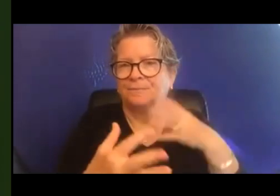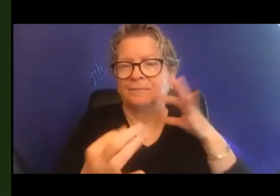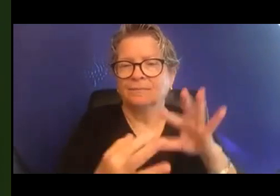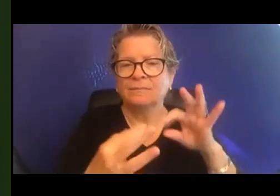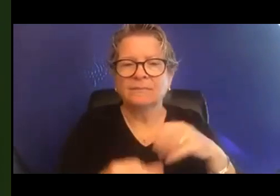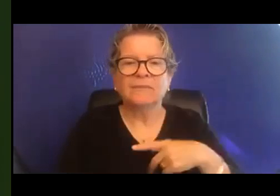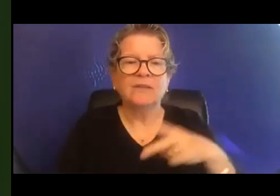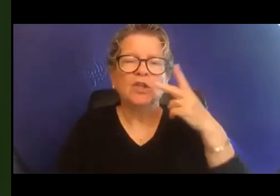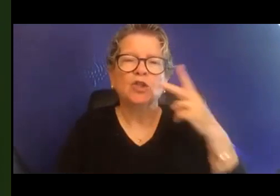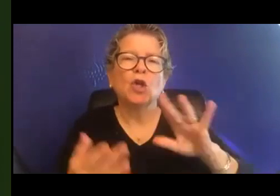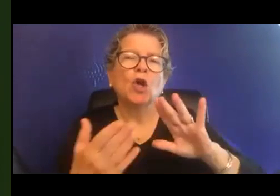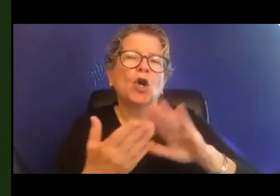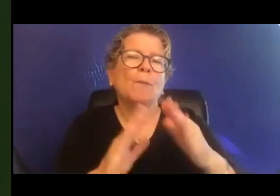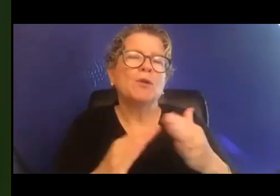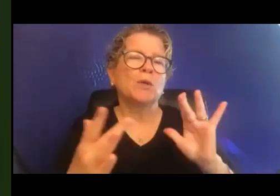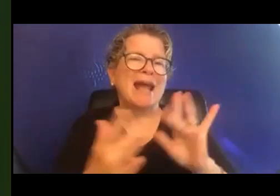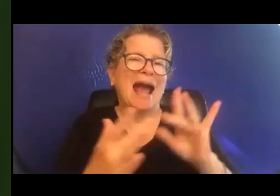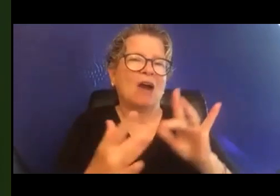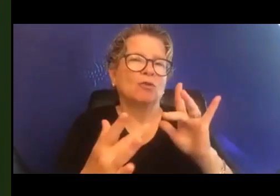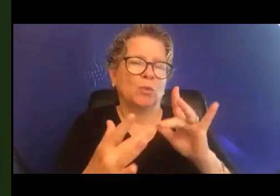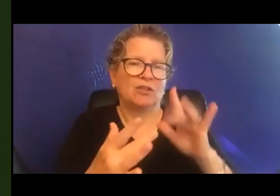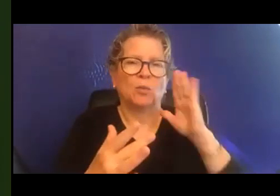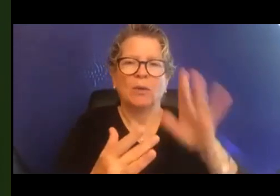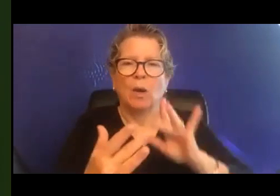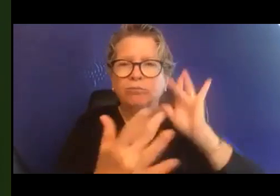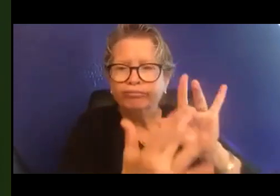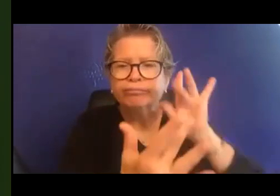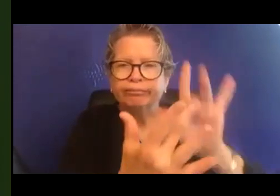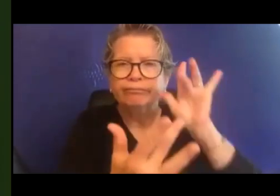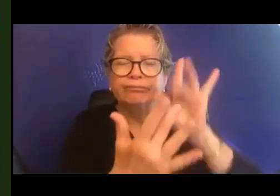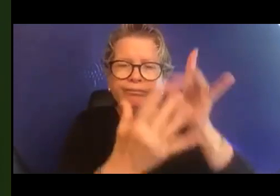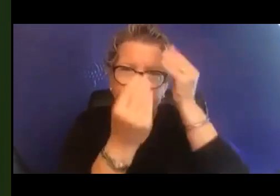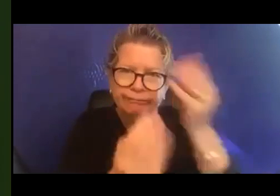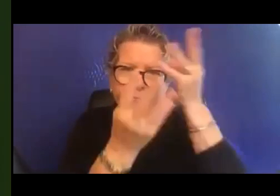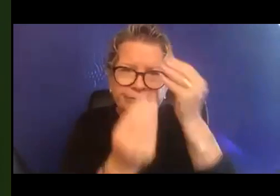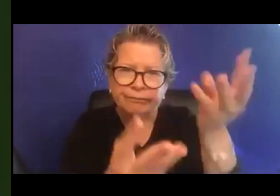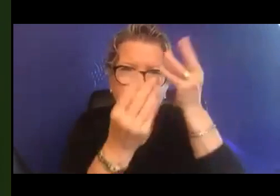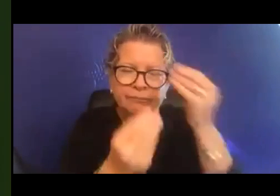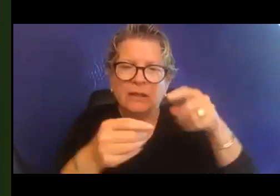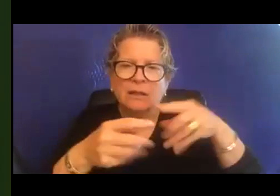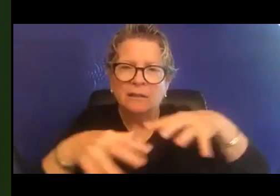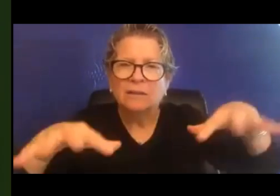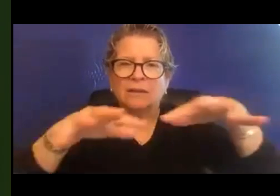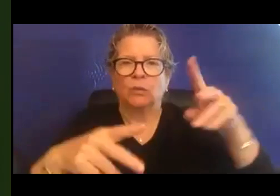goes own throughout the project and Monica will talk a little bit more about that, how you can get information and participate